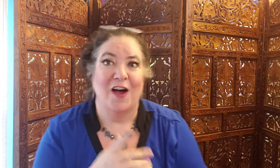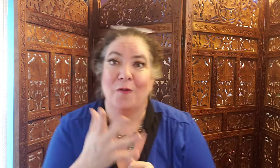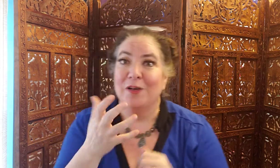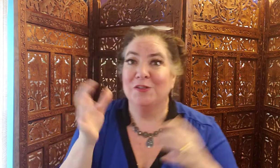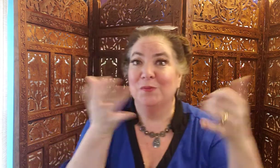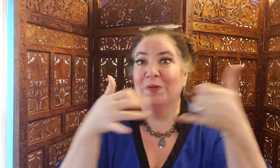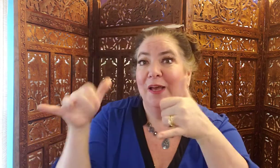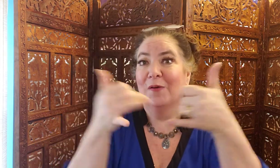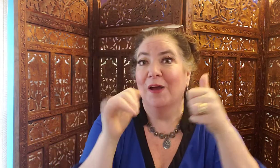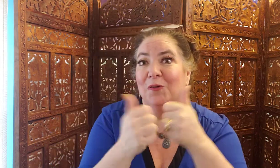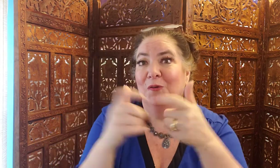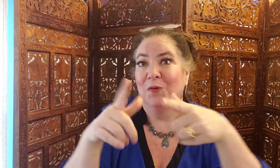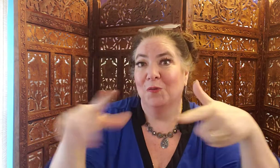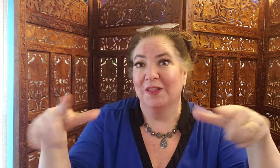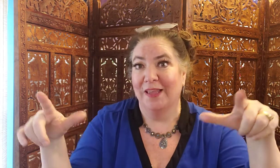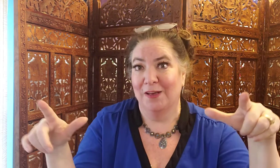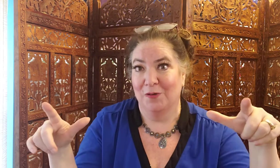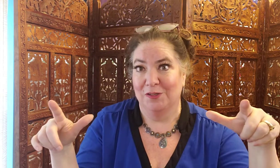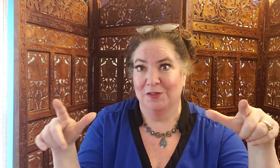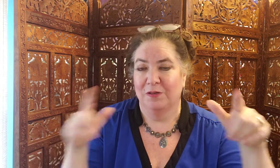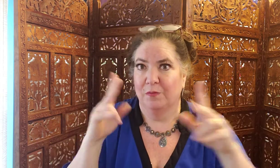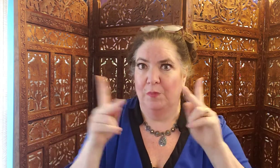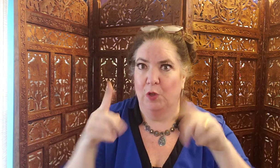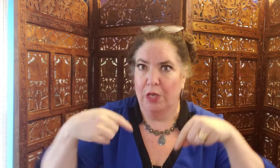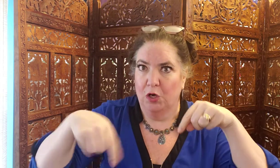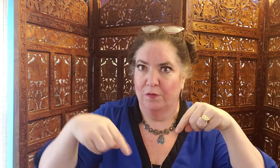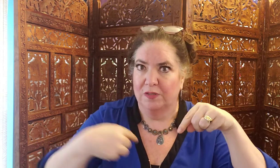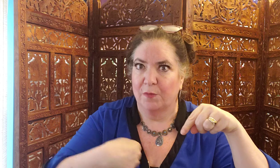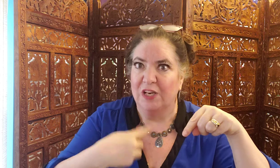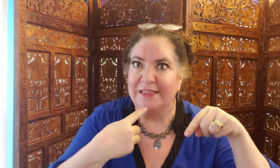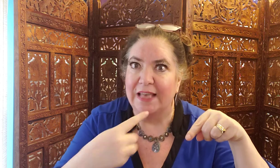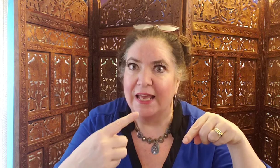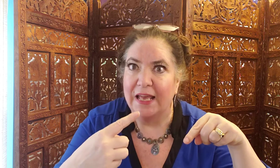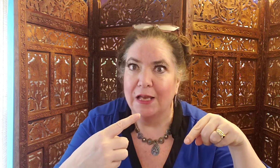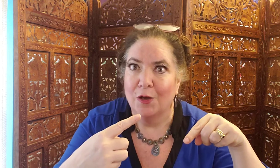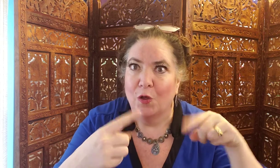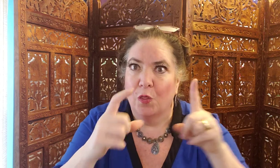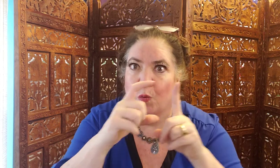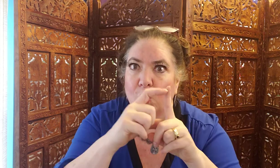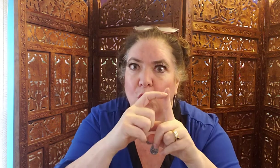I want you to play around with language. People get nervous... I'm going to say the word...